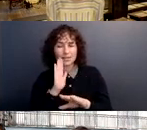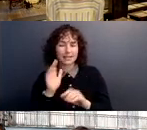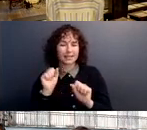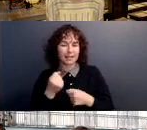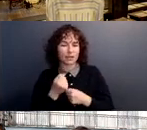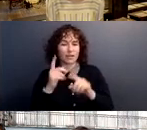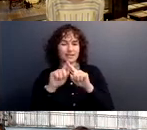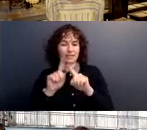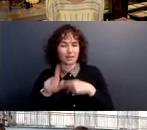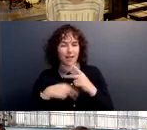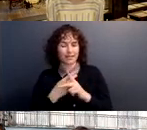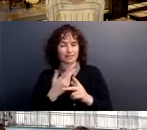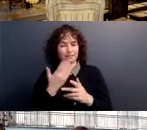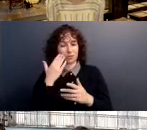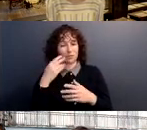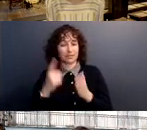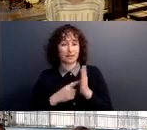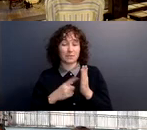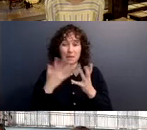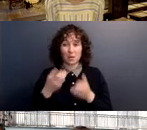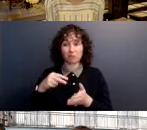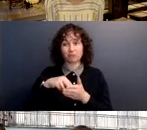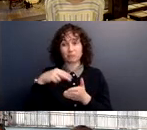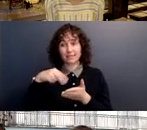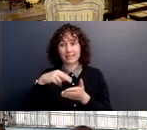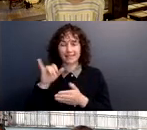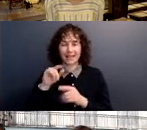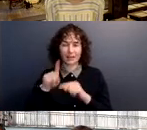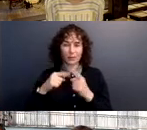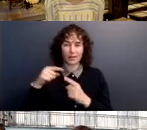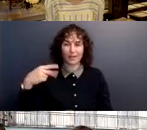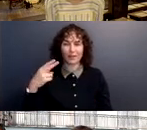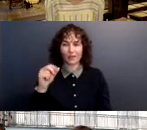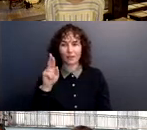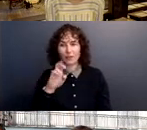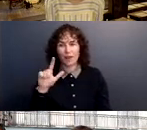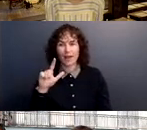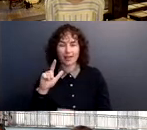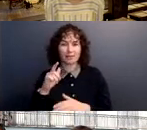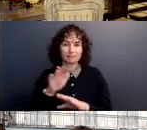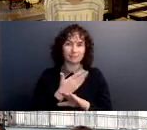but most sometimes just make them want to get up and dance. Like when Pharrell plays, they're the most energetic right away